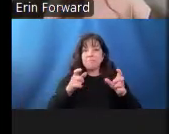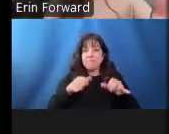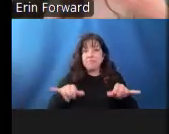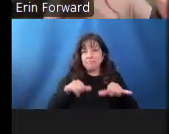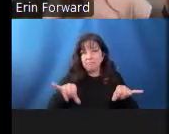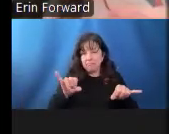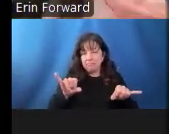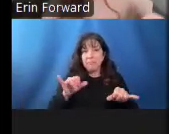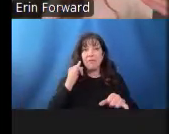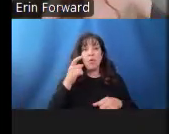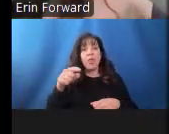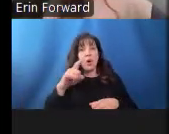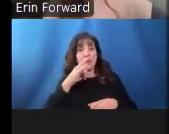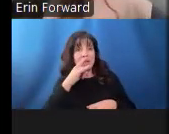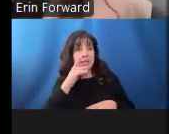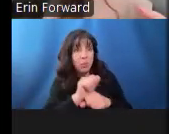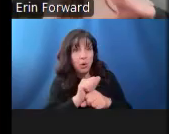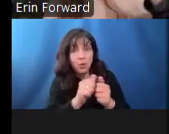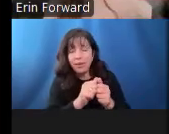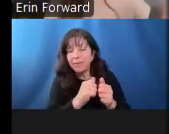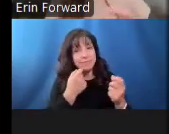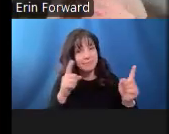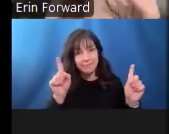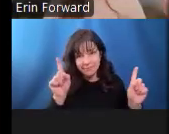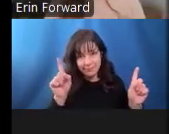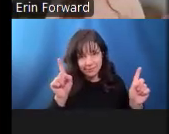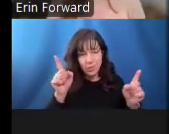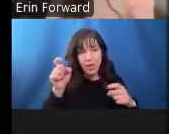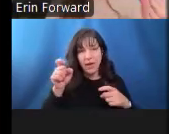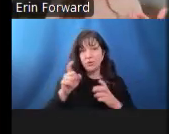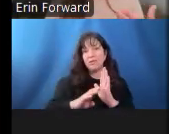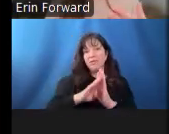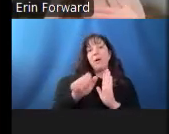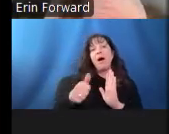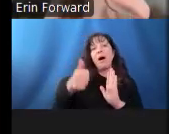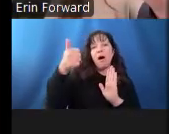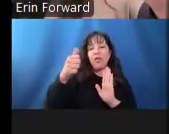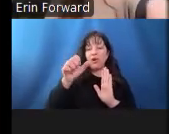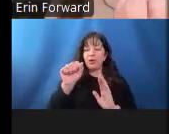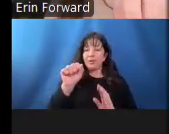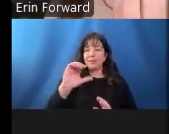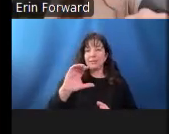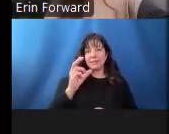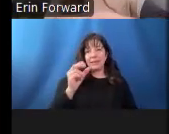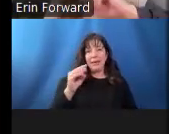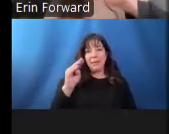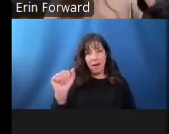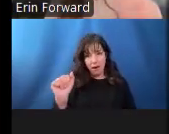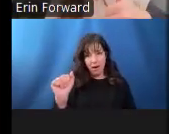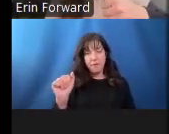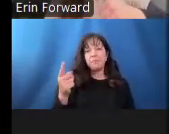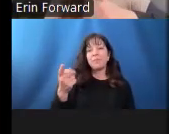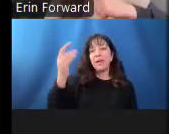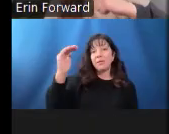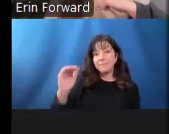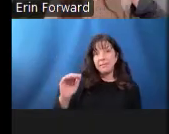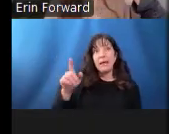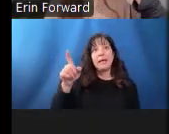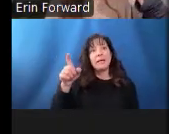work with, that doesn't work, and so we have to develop other schemas. And he was a kid that needed a lot of sensory input,